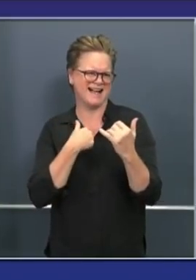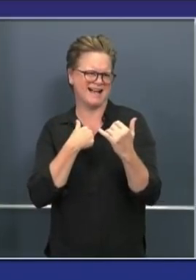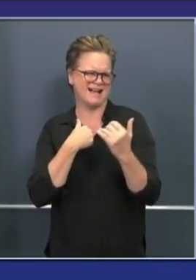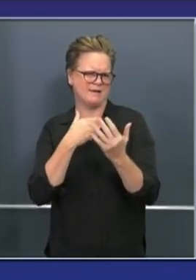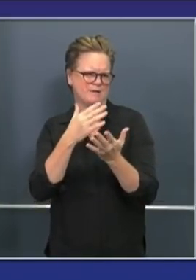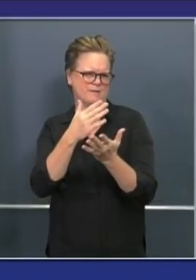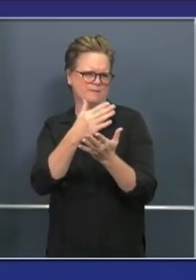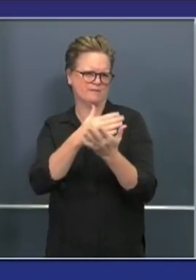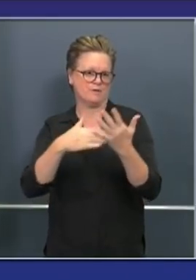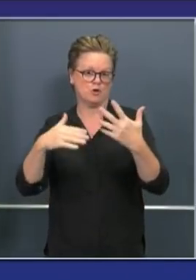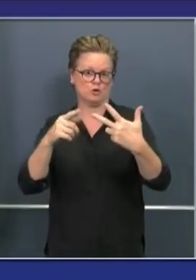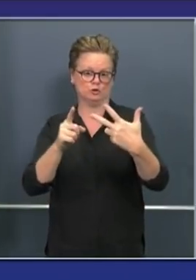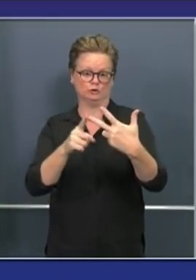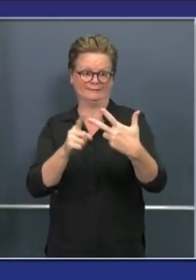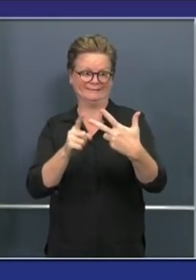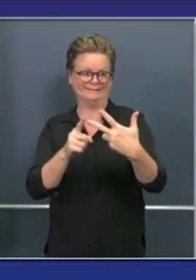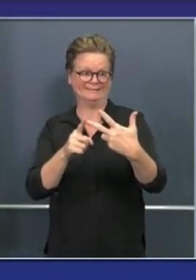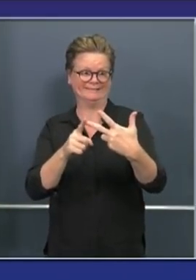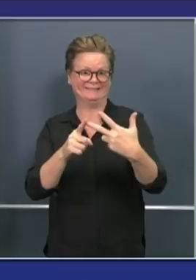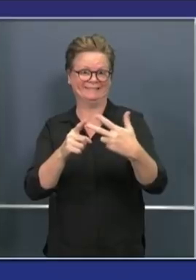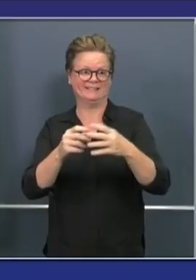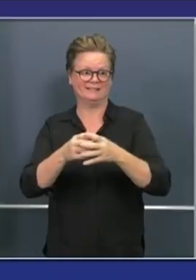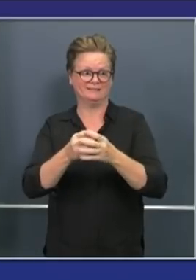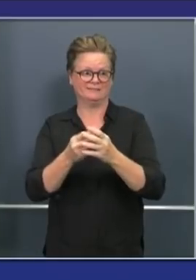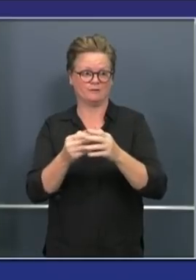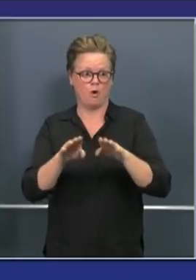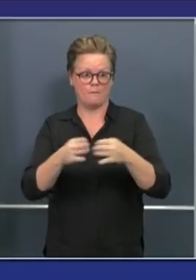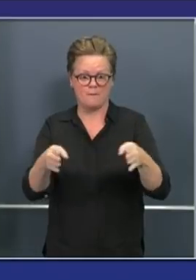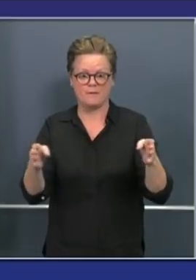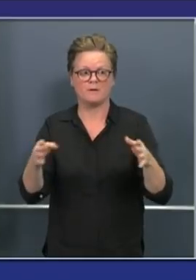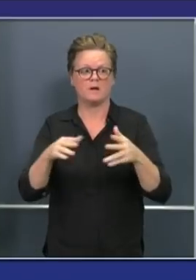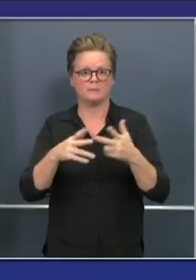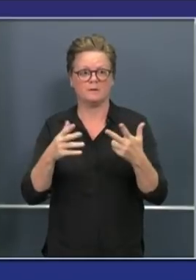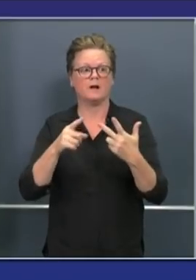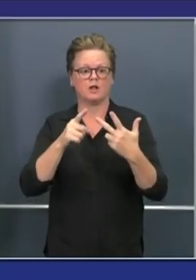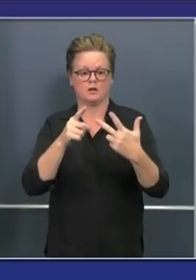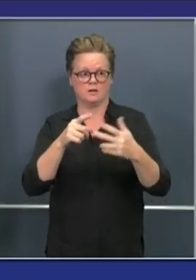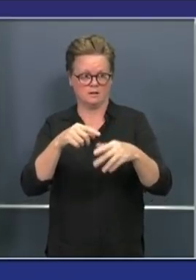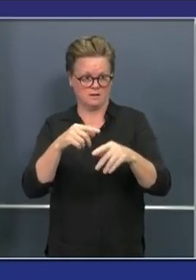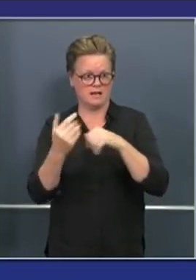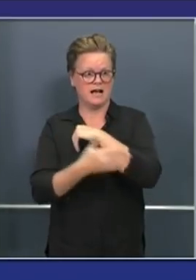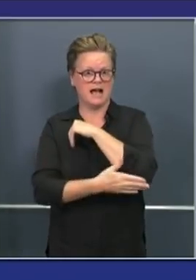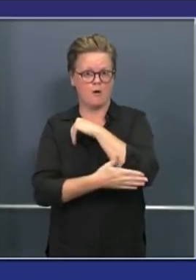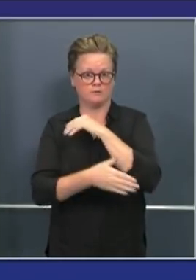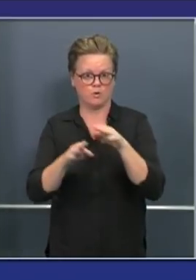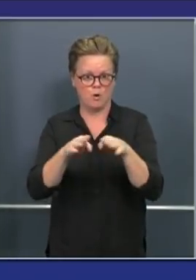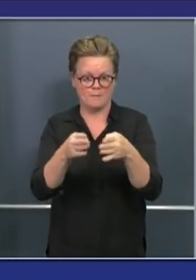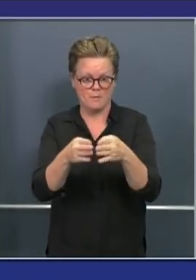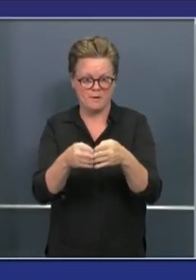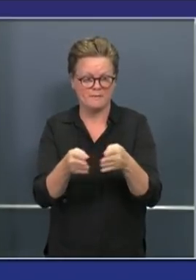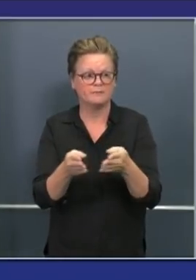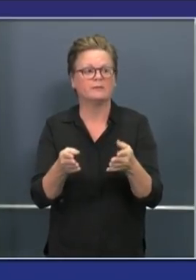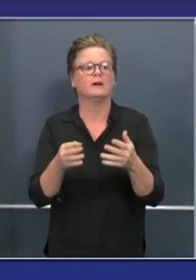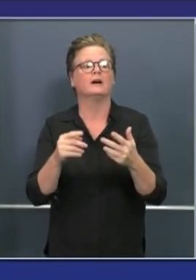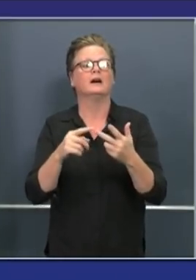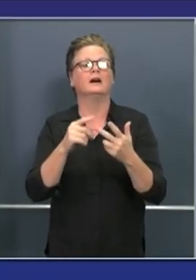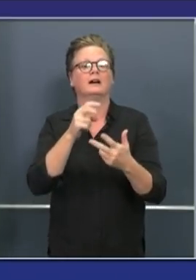COMMUNITY MEASURES WHERE WE WOULD WORK WITH A COUNTY WHERE IT'S DIFFICULT TO GET AN IMPORTANT MEASURE INTO OUR